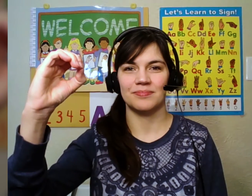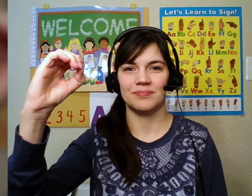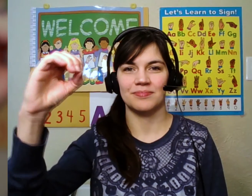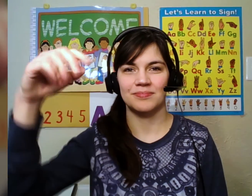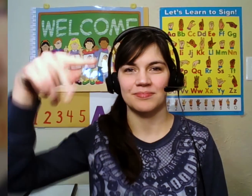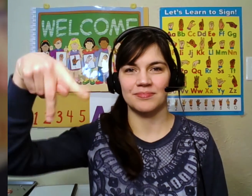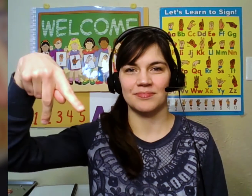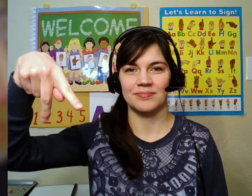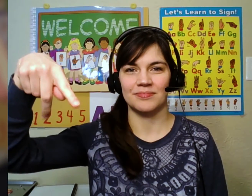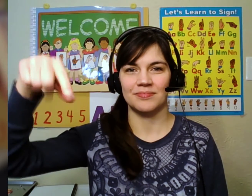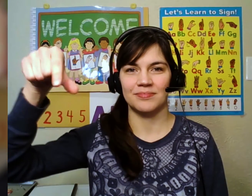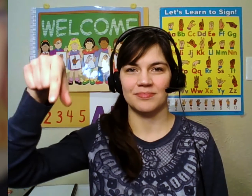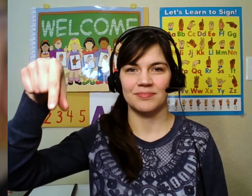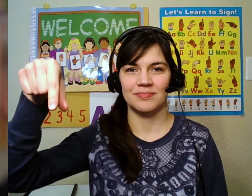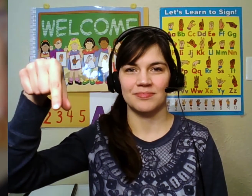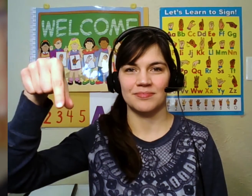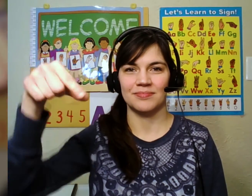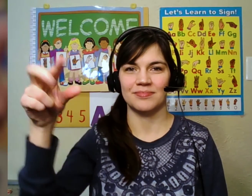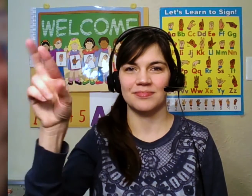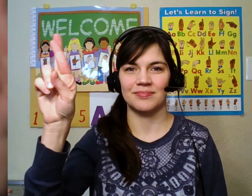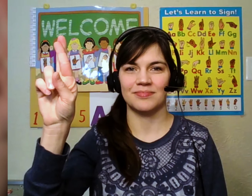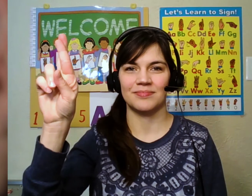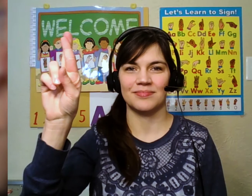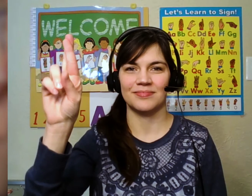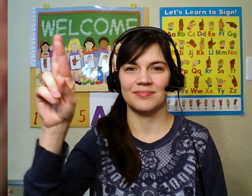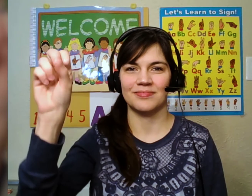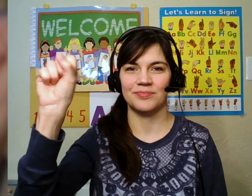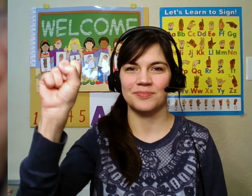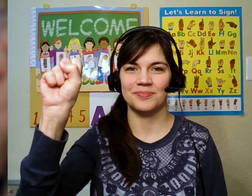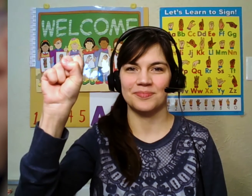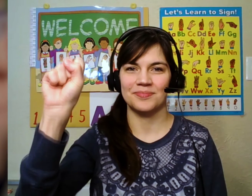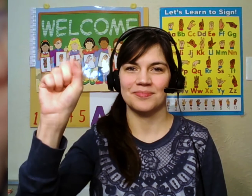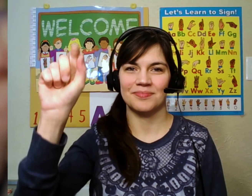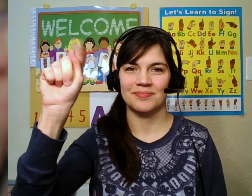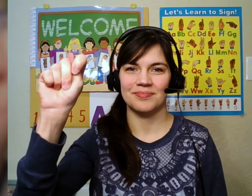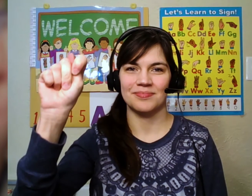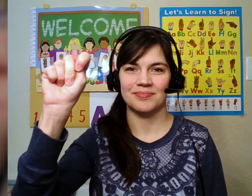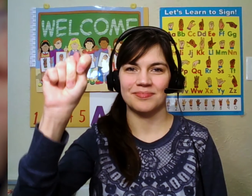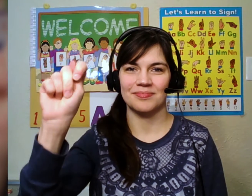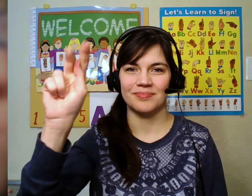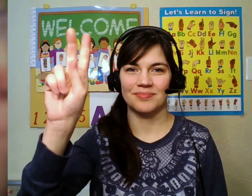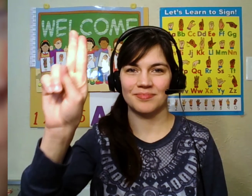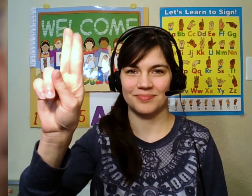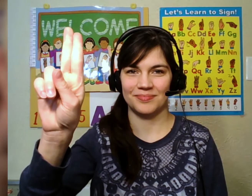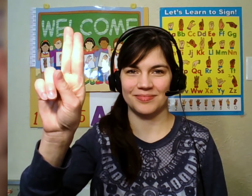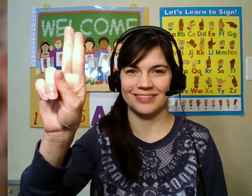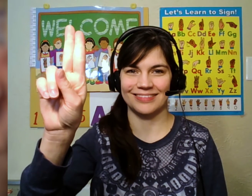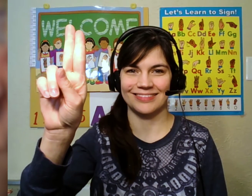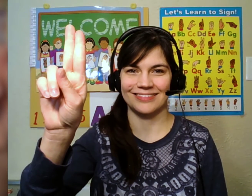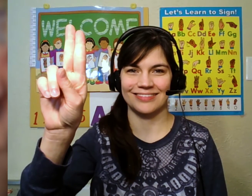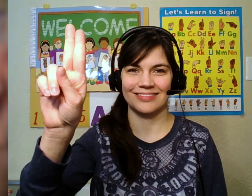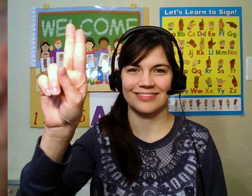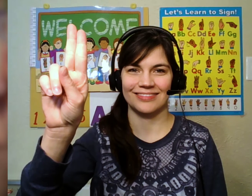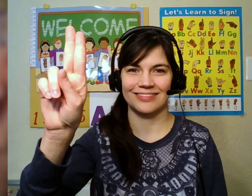O P Q R S T U